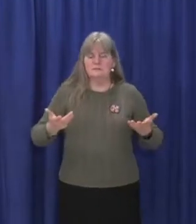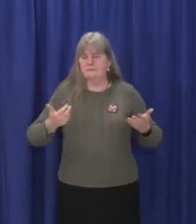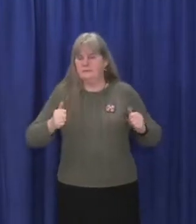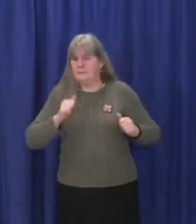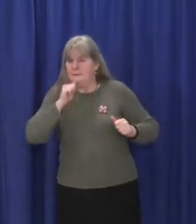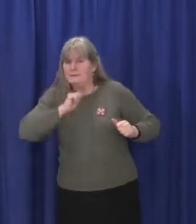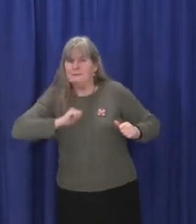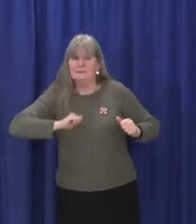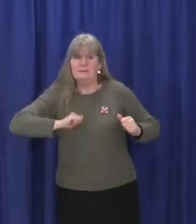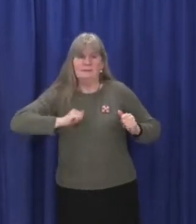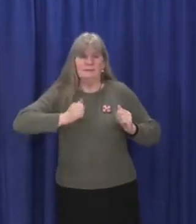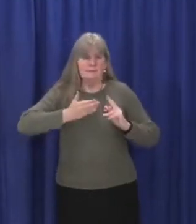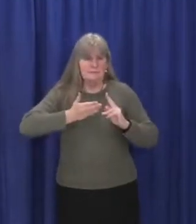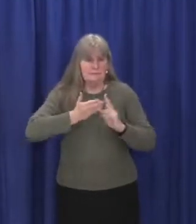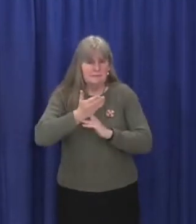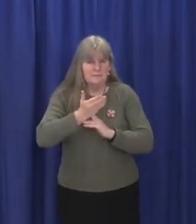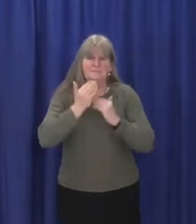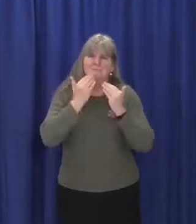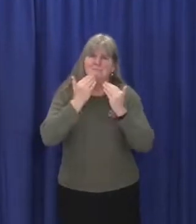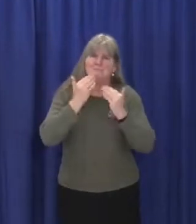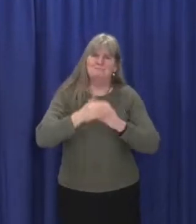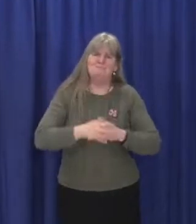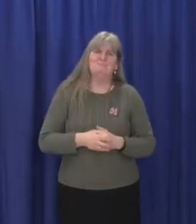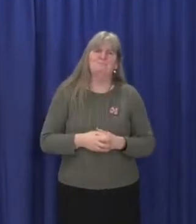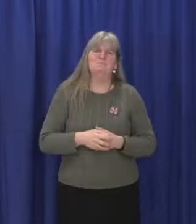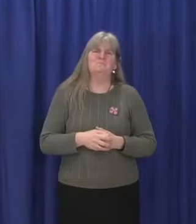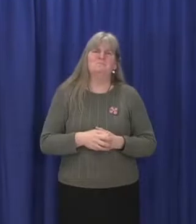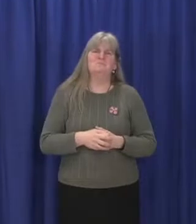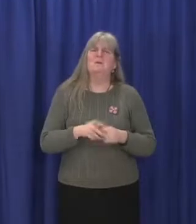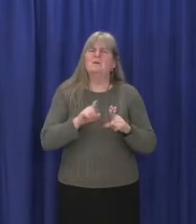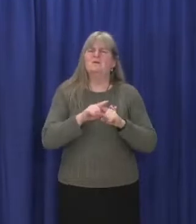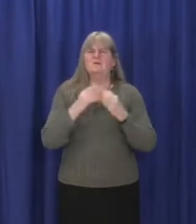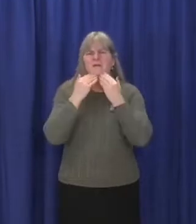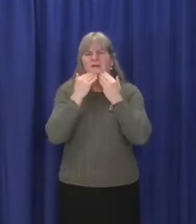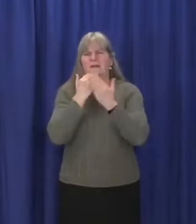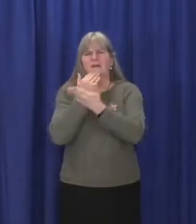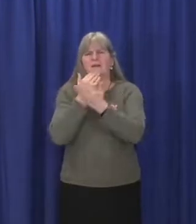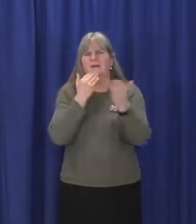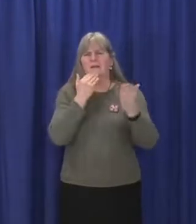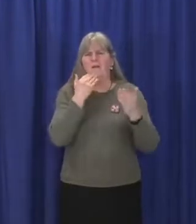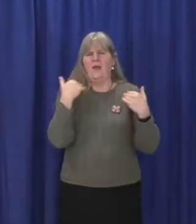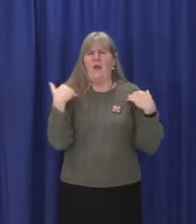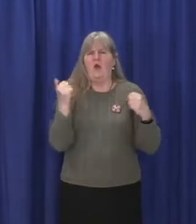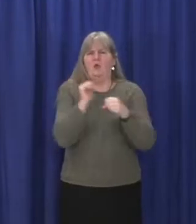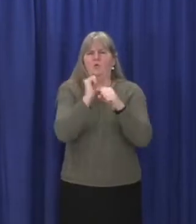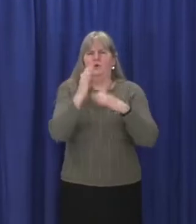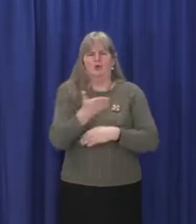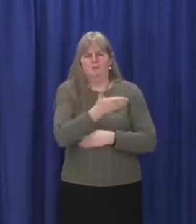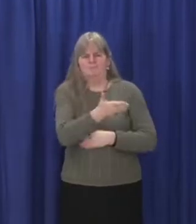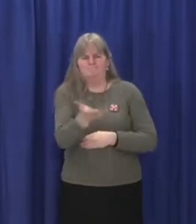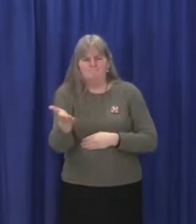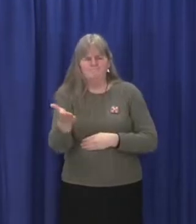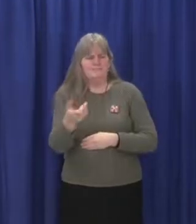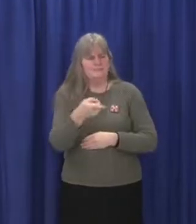thank you. I also want to say thank you to all of those frontline health workers and those providing